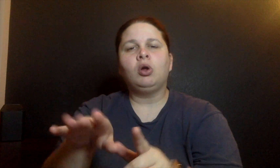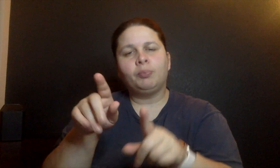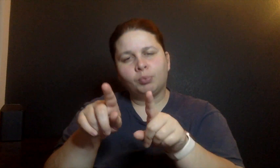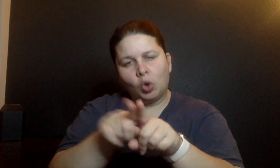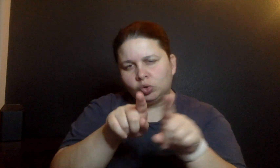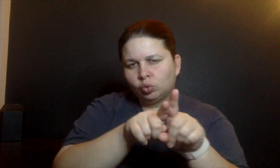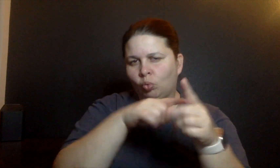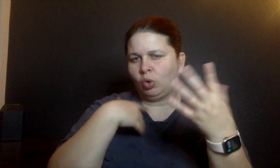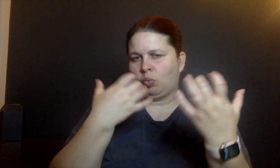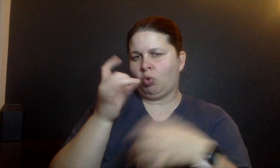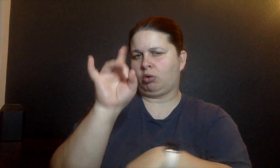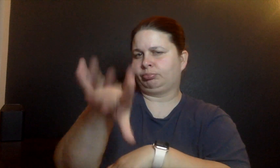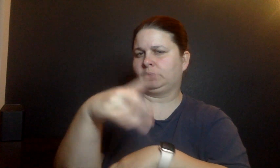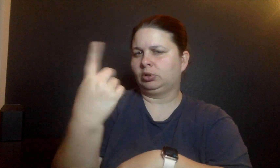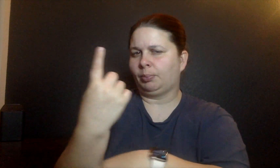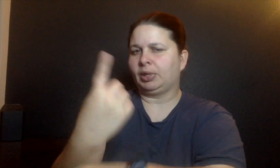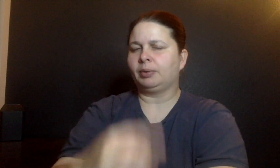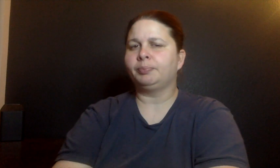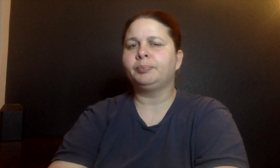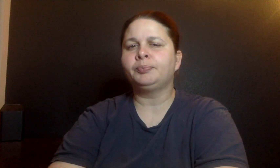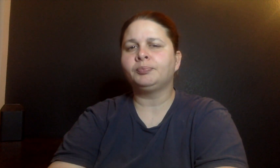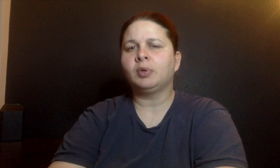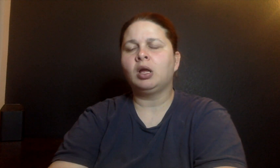Also, I want to share something